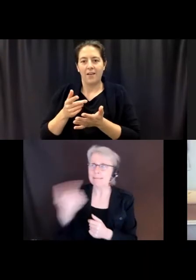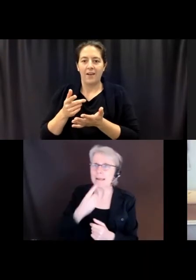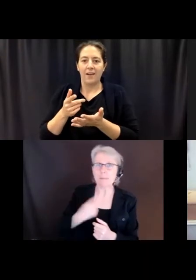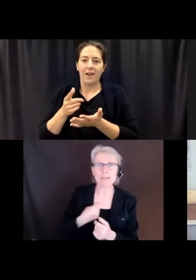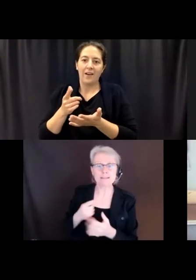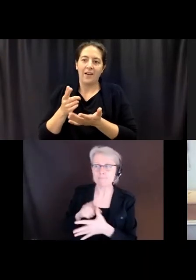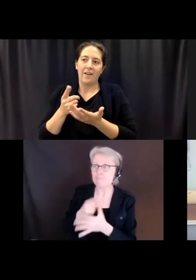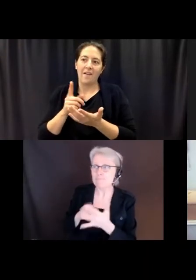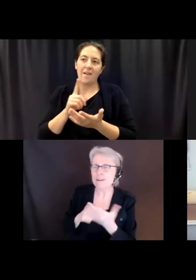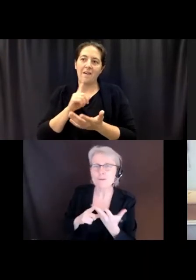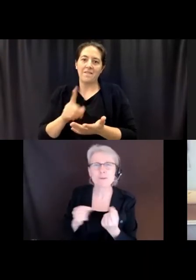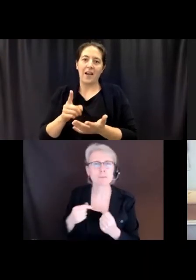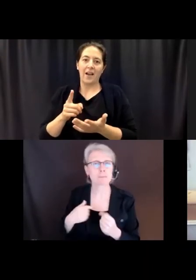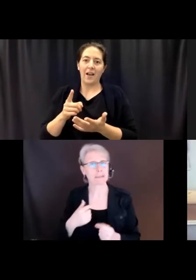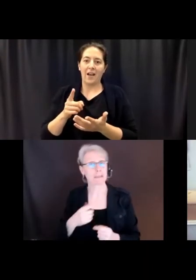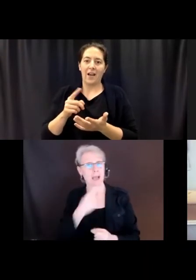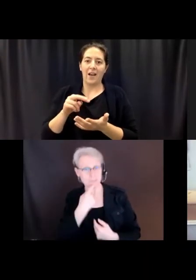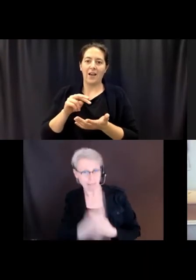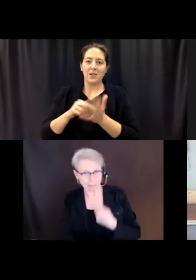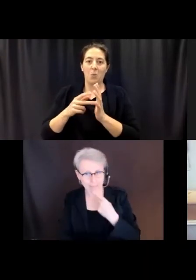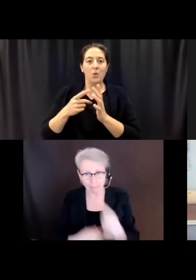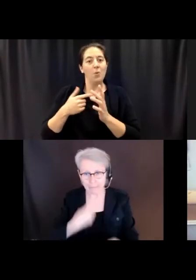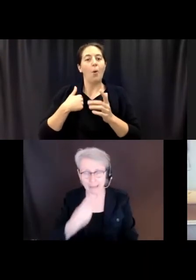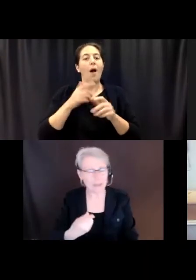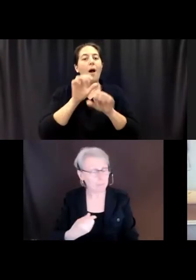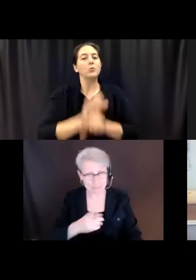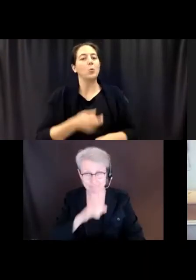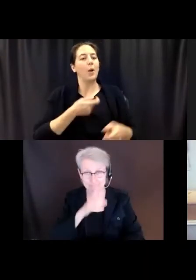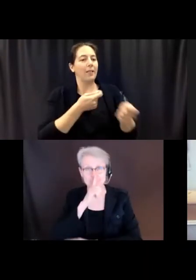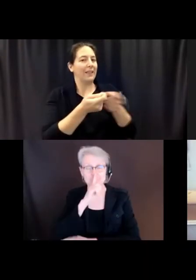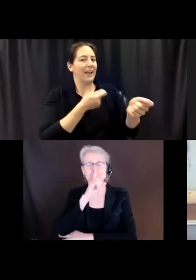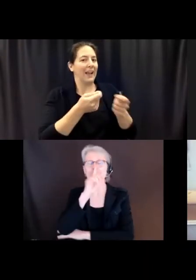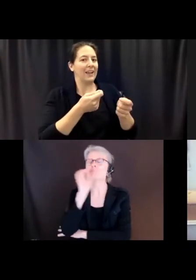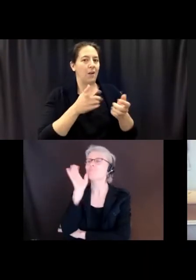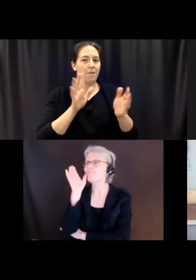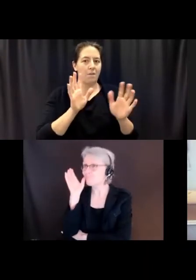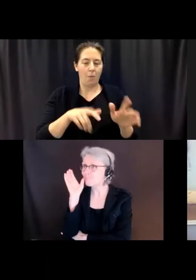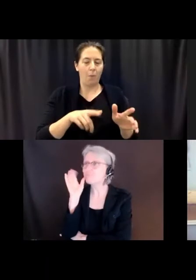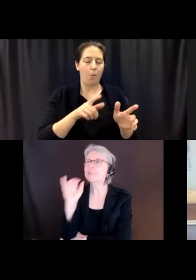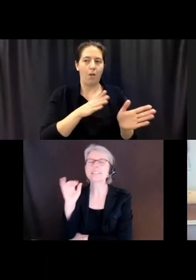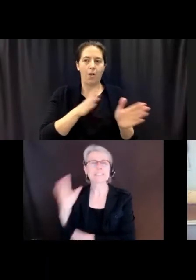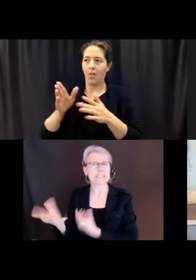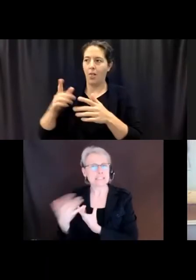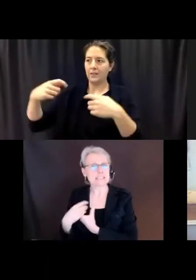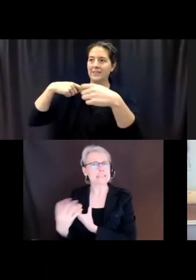DIRECTION. I'M LEARNING TO KIND OF JUST TAKE IT IN AND ALSO JUST CHANNEL IN A DIFFERENT